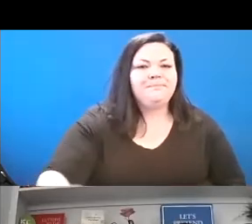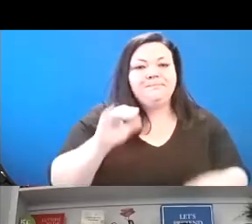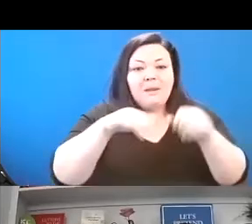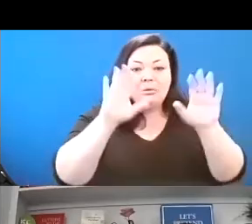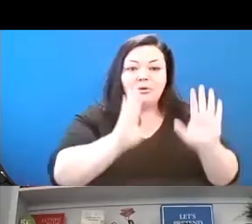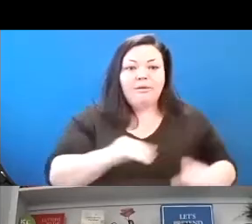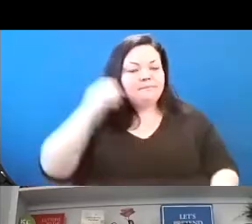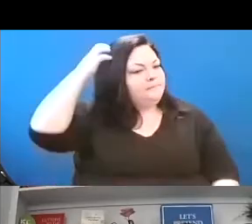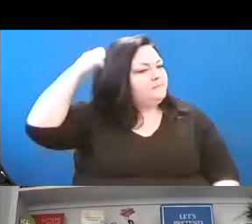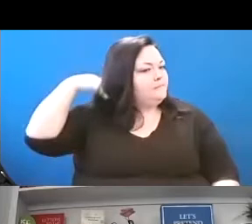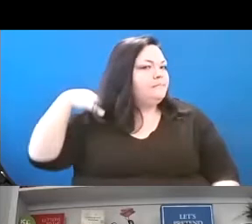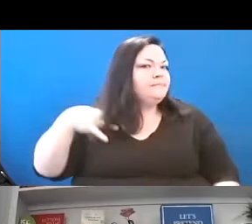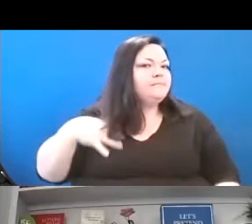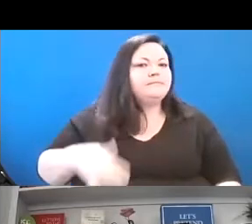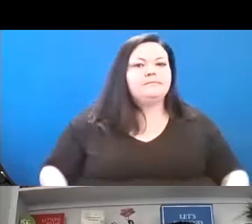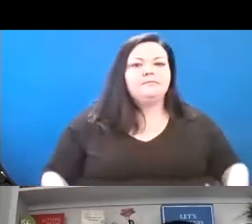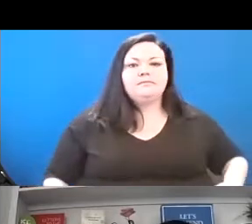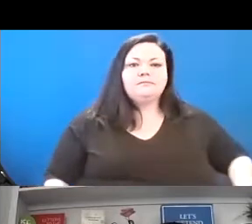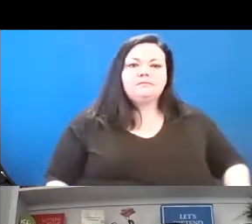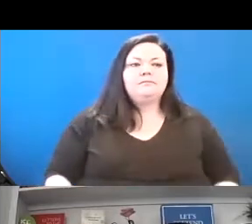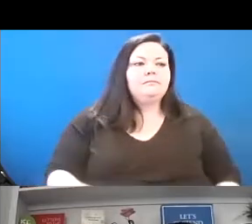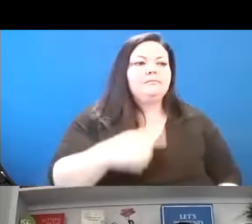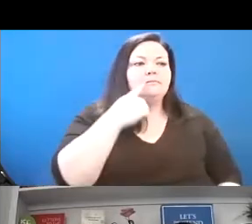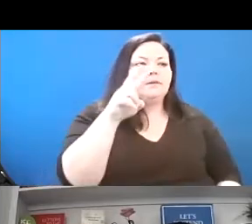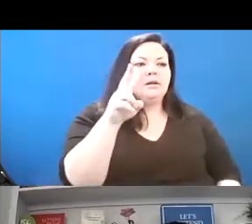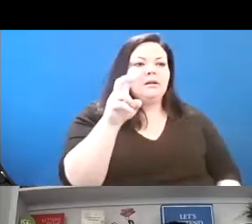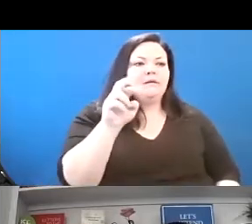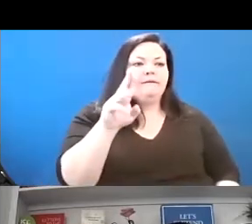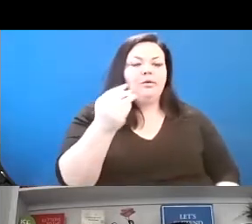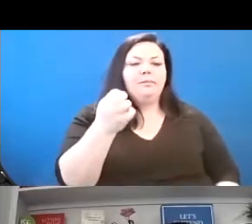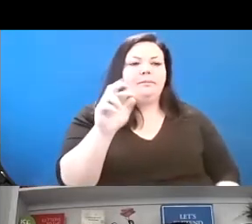sure “Vermeer’s Woman Holding a Balance” Derrick Austin